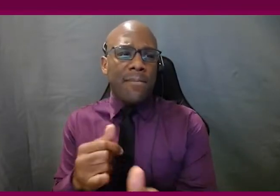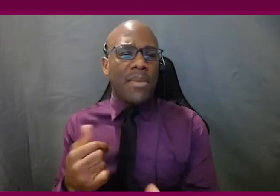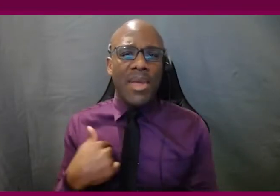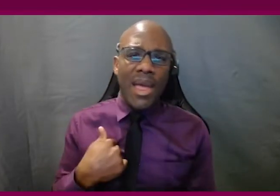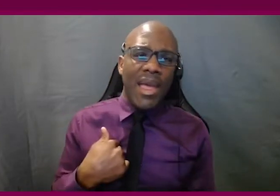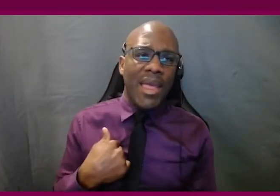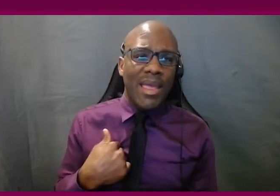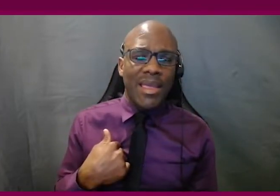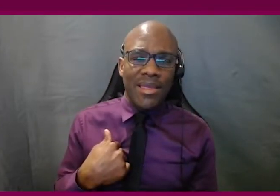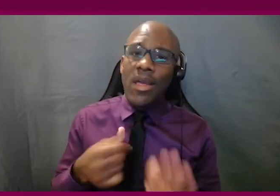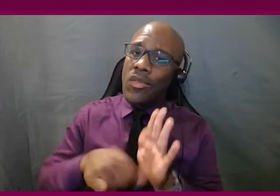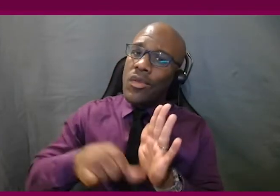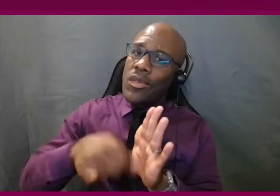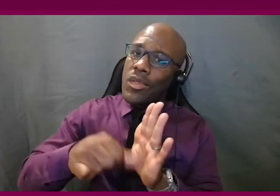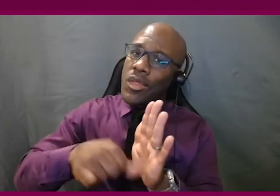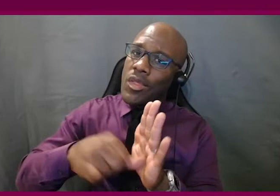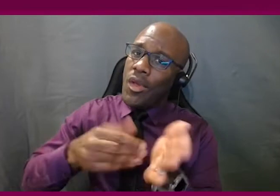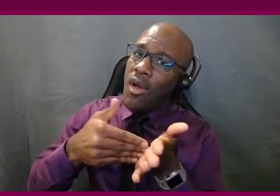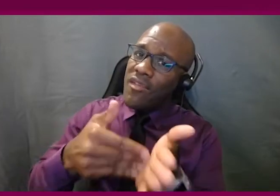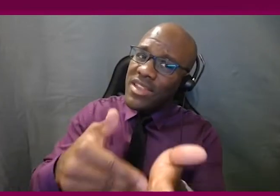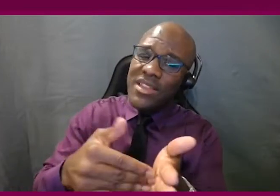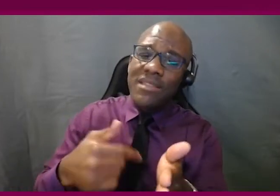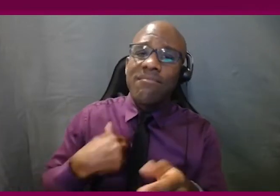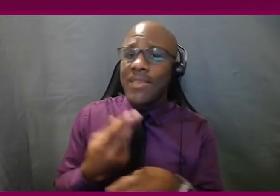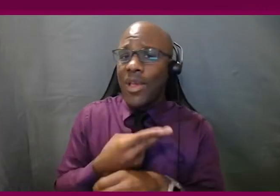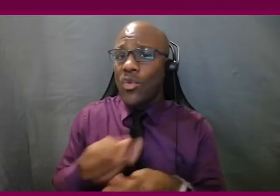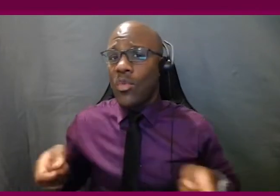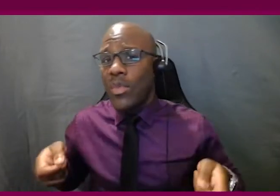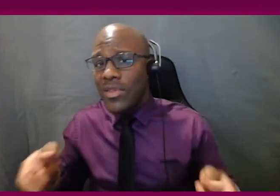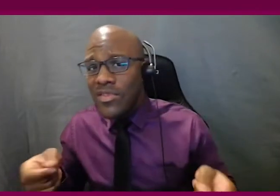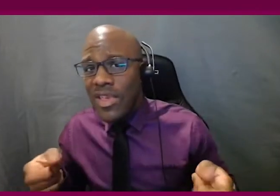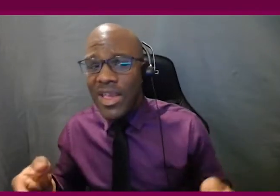Bri Beck: And I really didn't claim it with any sense